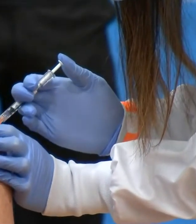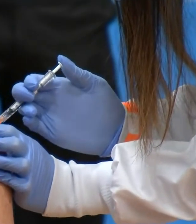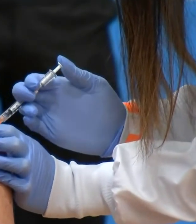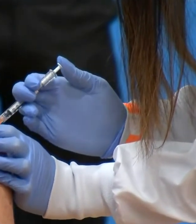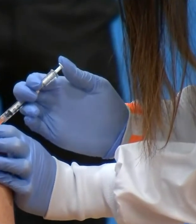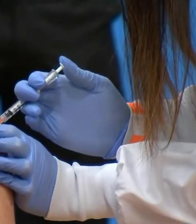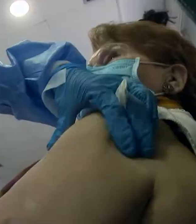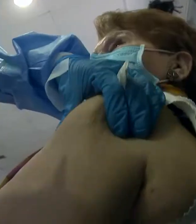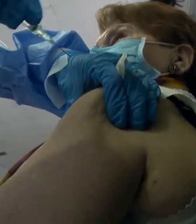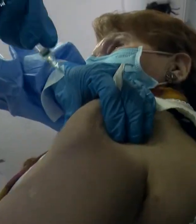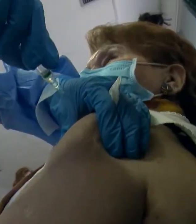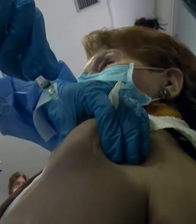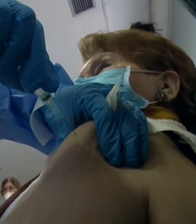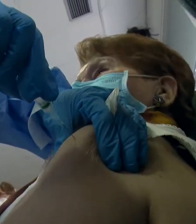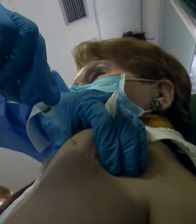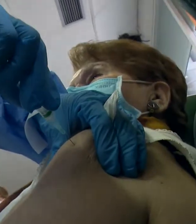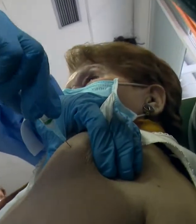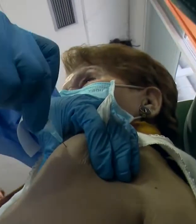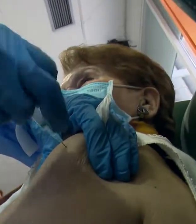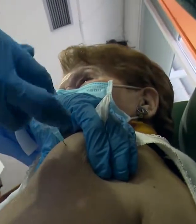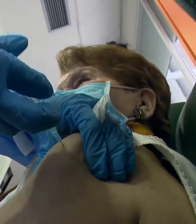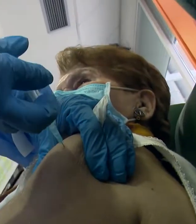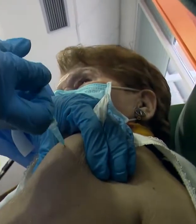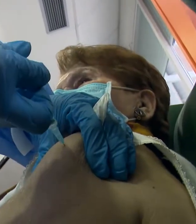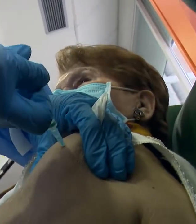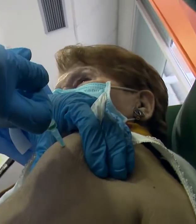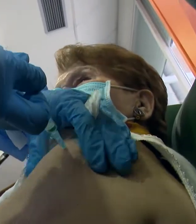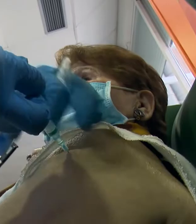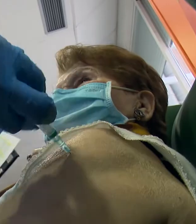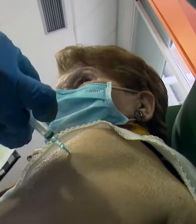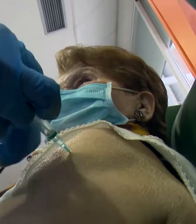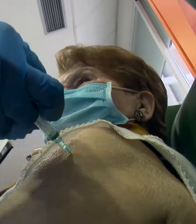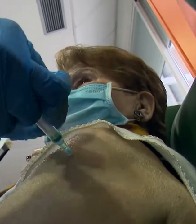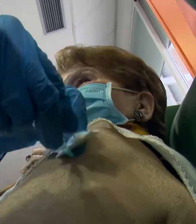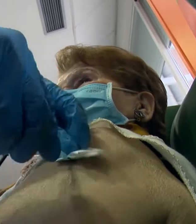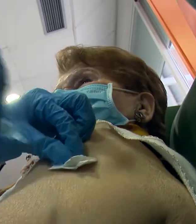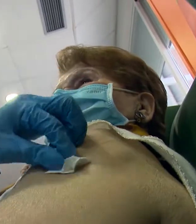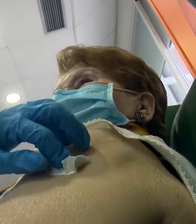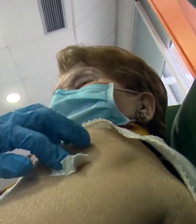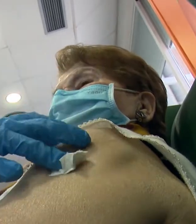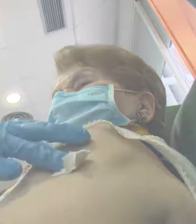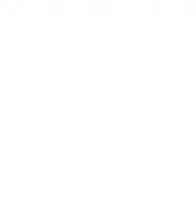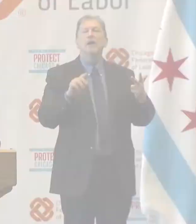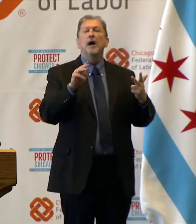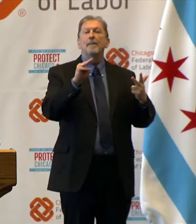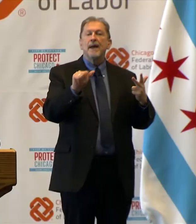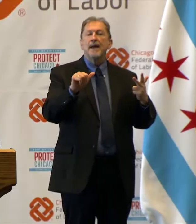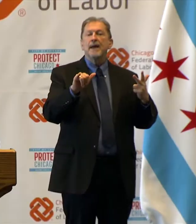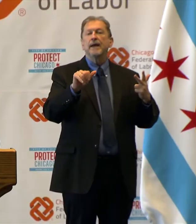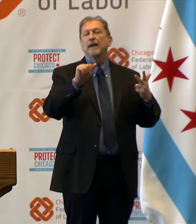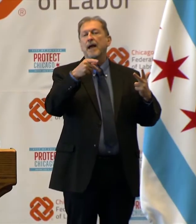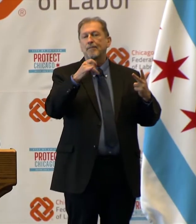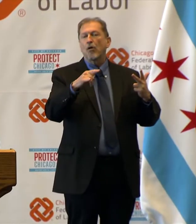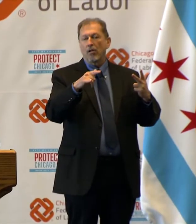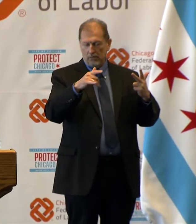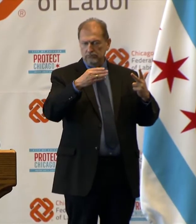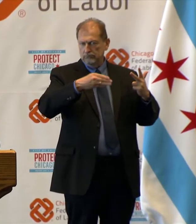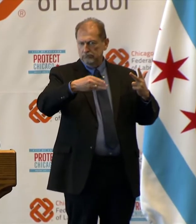RESIDENTS SHOULD EXPECT TO GET A